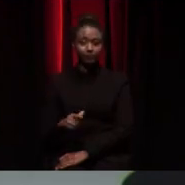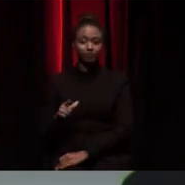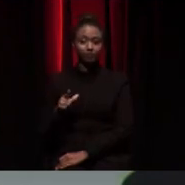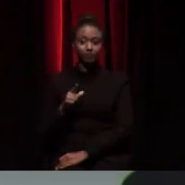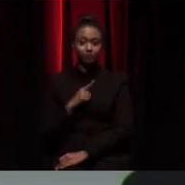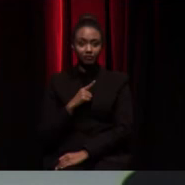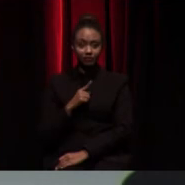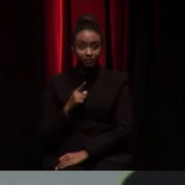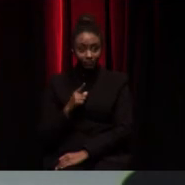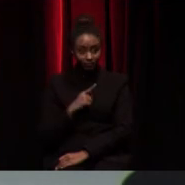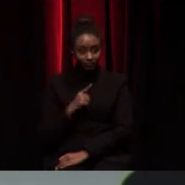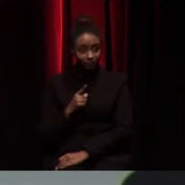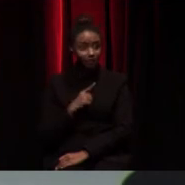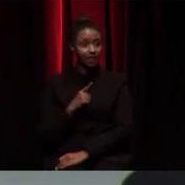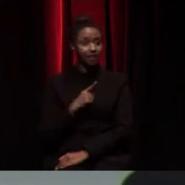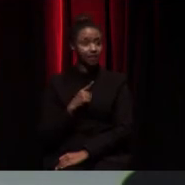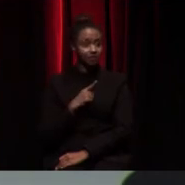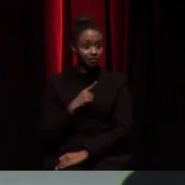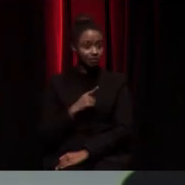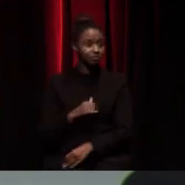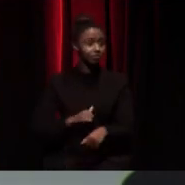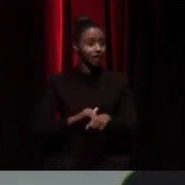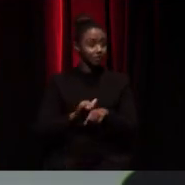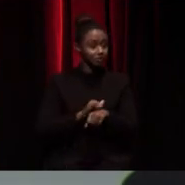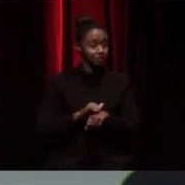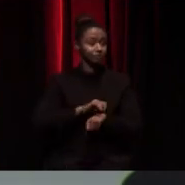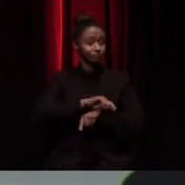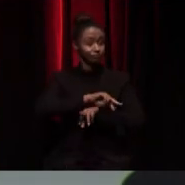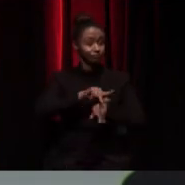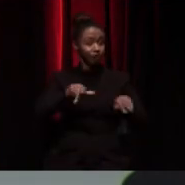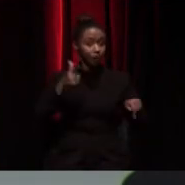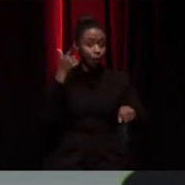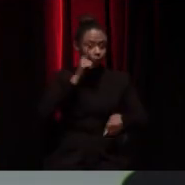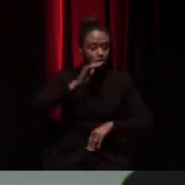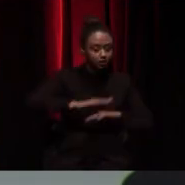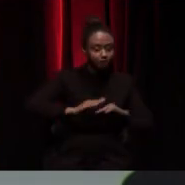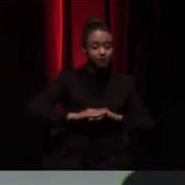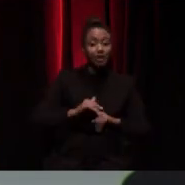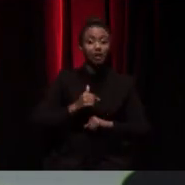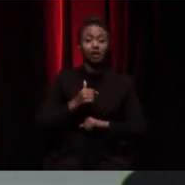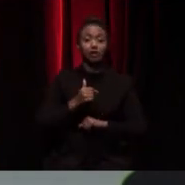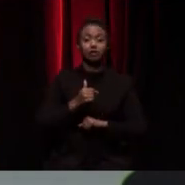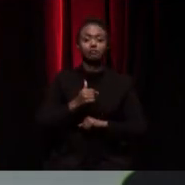to deliver it. Recently we did a nice journalistic thing.